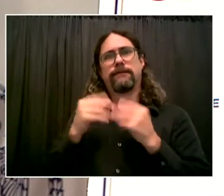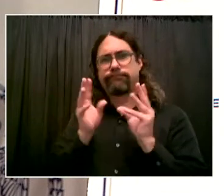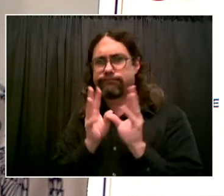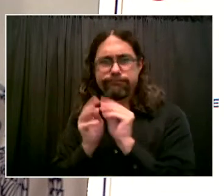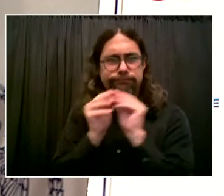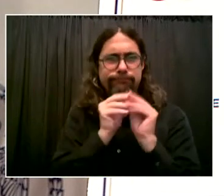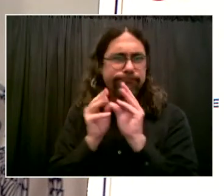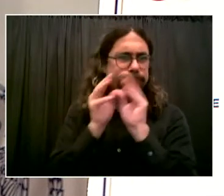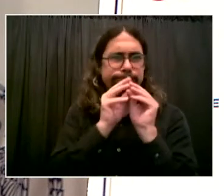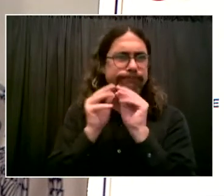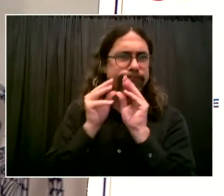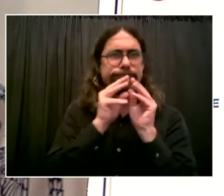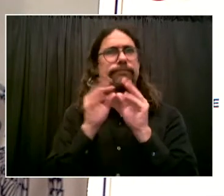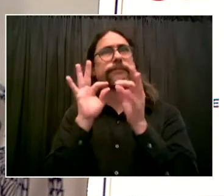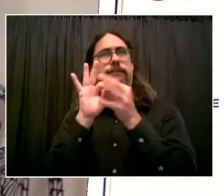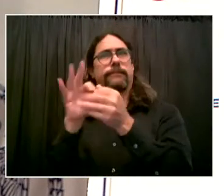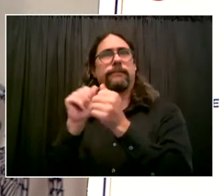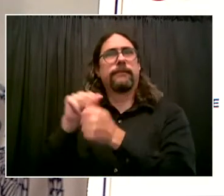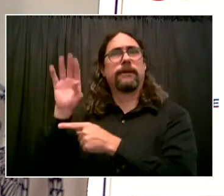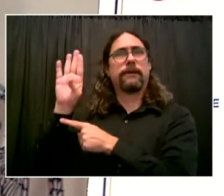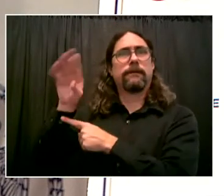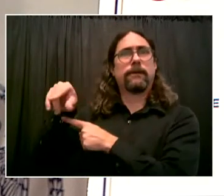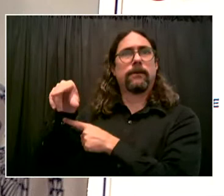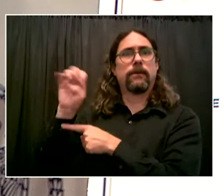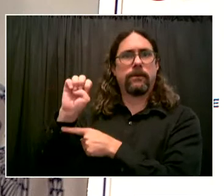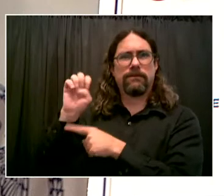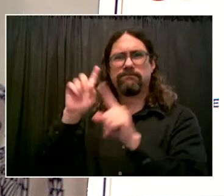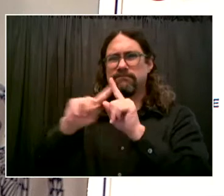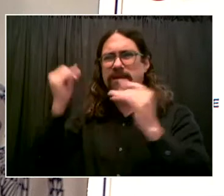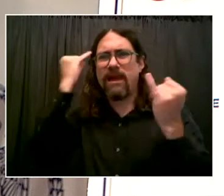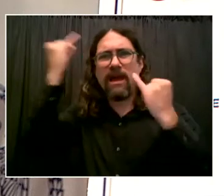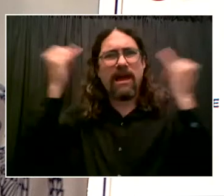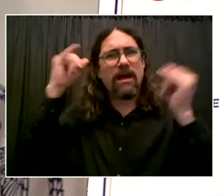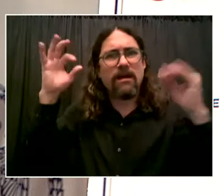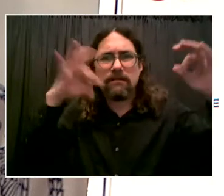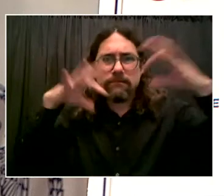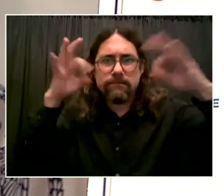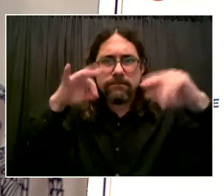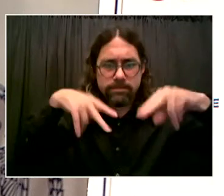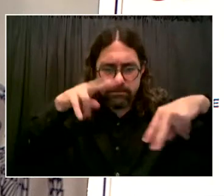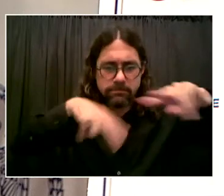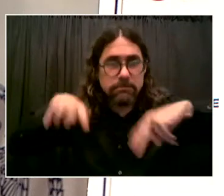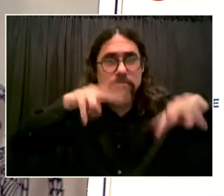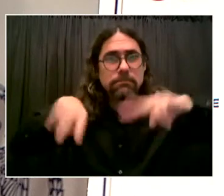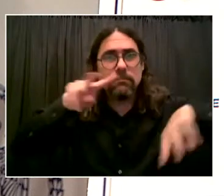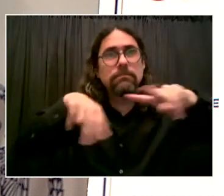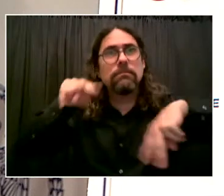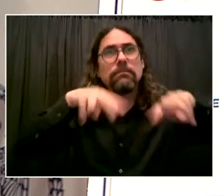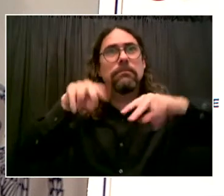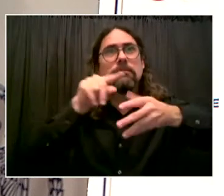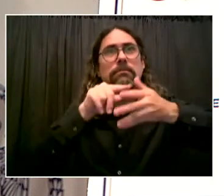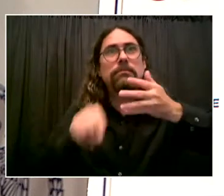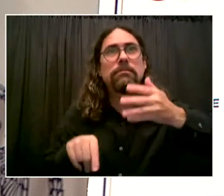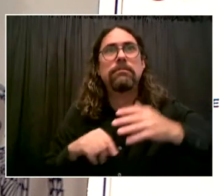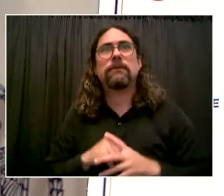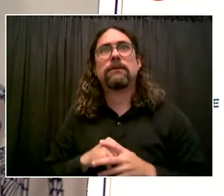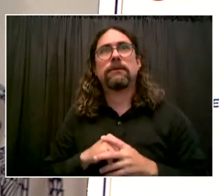IN THE LAST FEW WEEKS THERE'VE BEEN A SERIES OF THIS IS DISCUSSIONS ON THE BQE. EXPECT AN